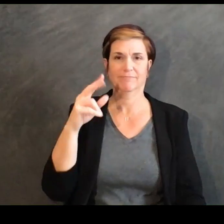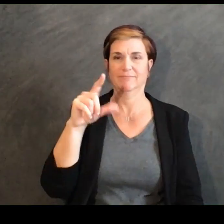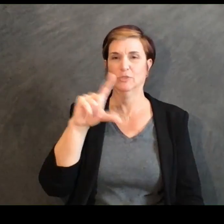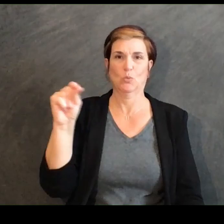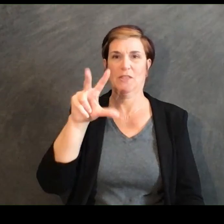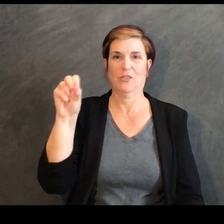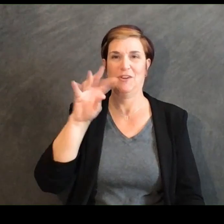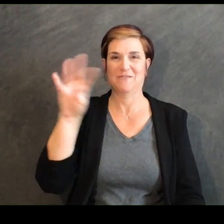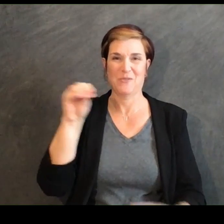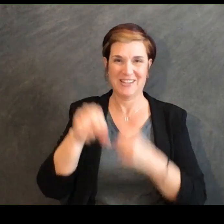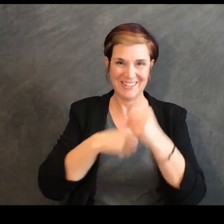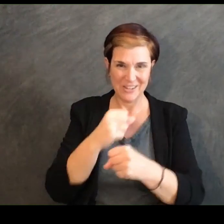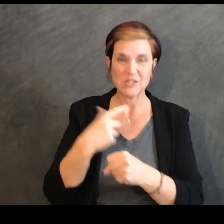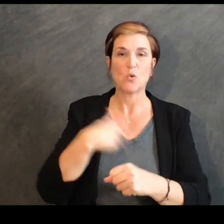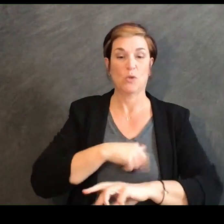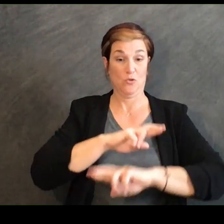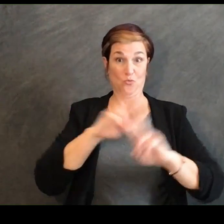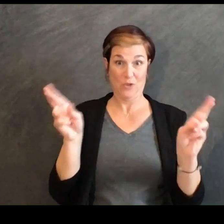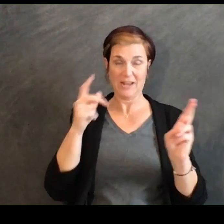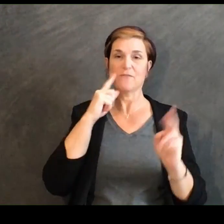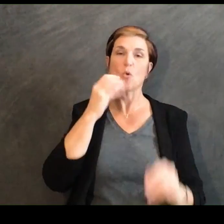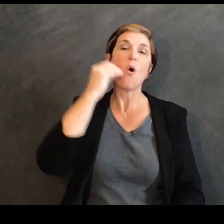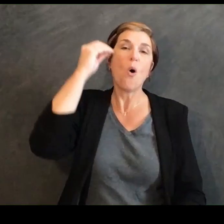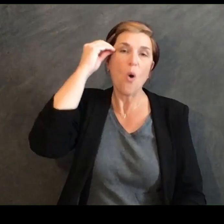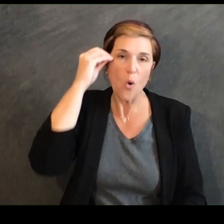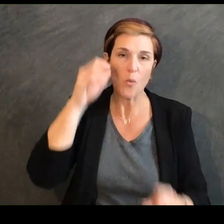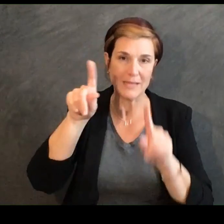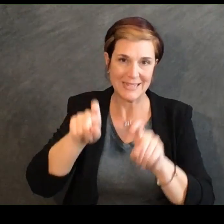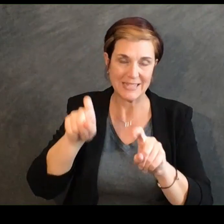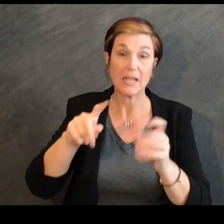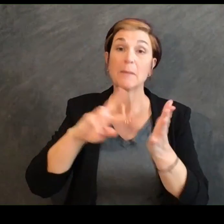testing in their own home for Americans they can't get to a test site or live in